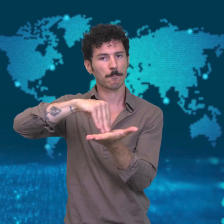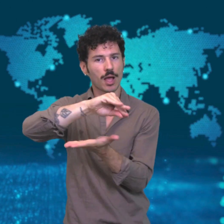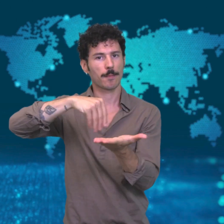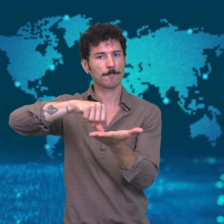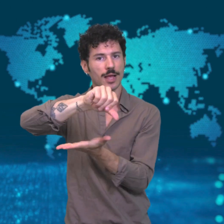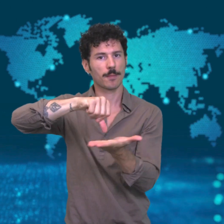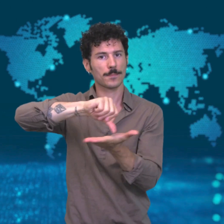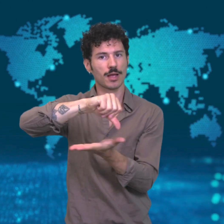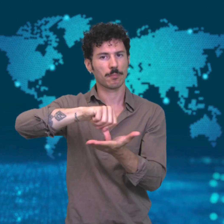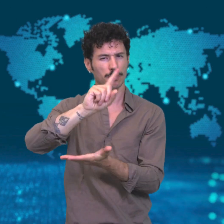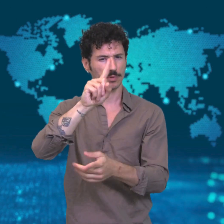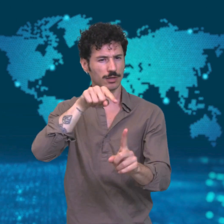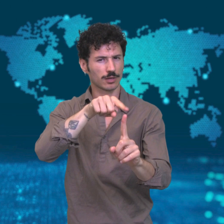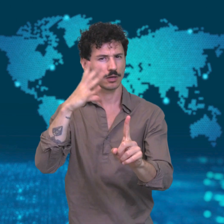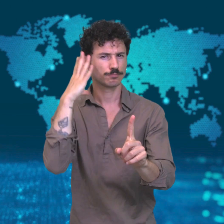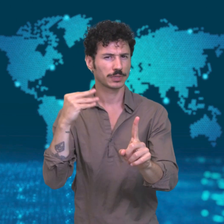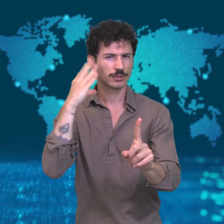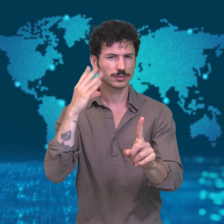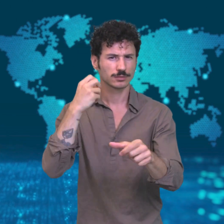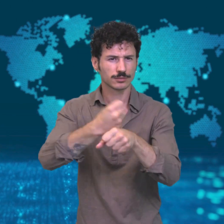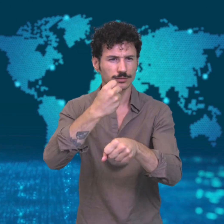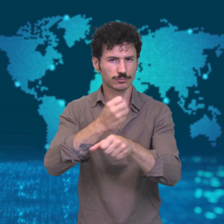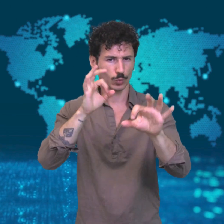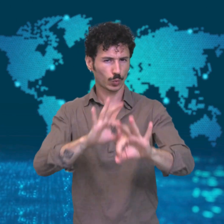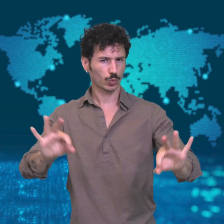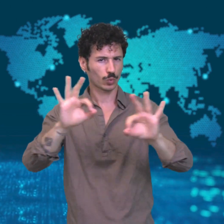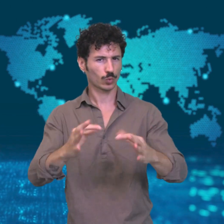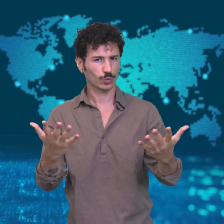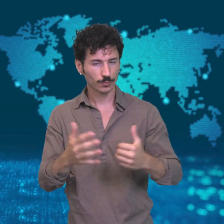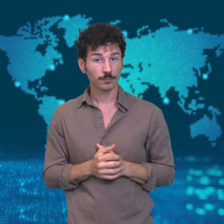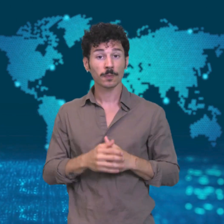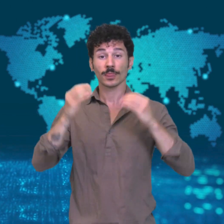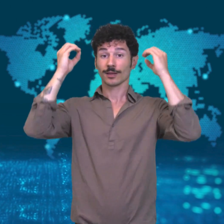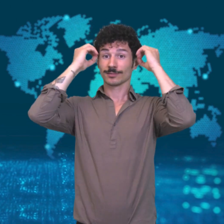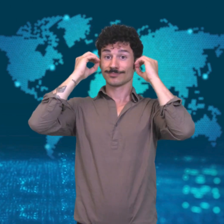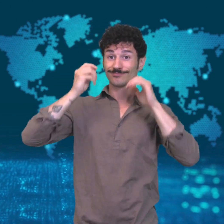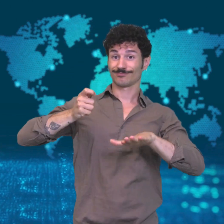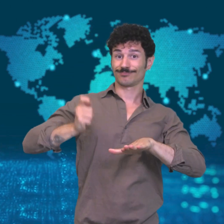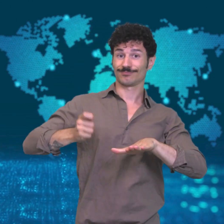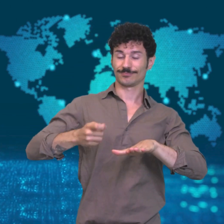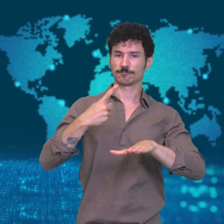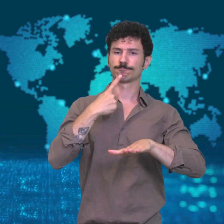Prosecutors claim that Fillon’s wife, Penelope,